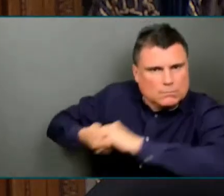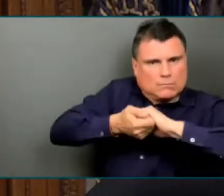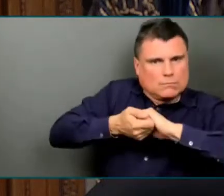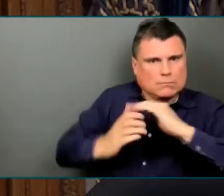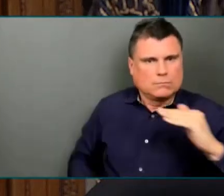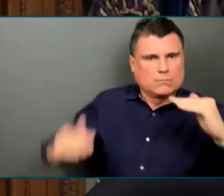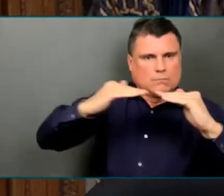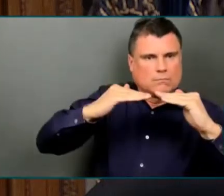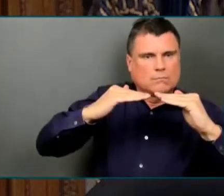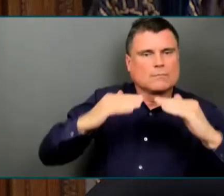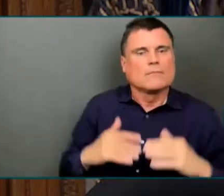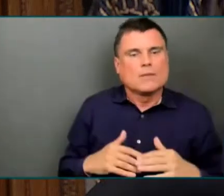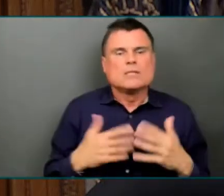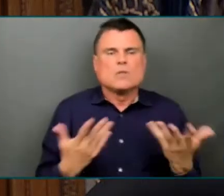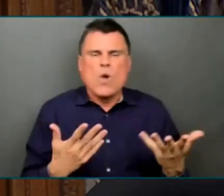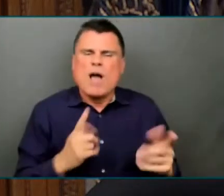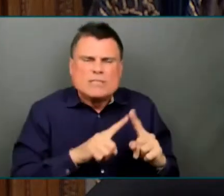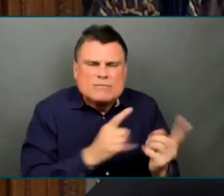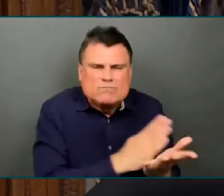in the way that we communicate or deliver services,